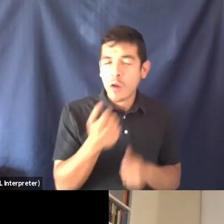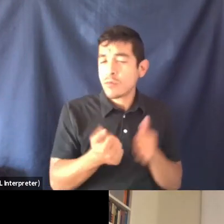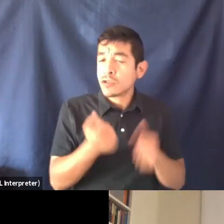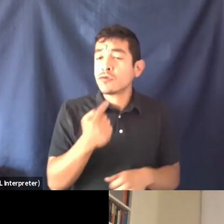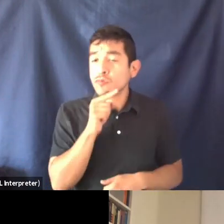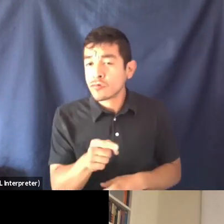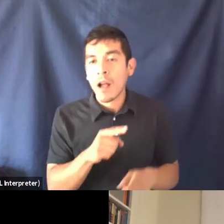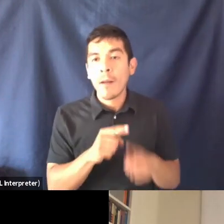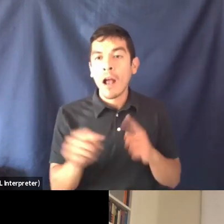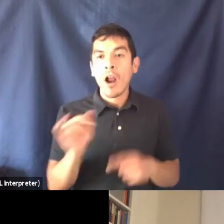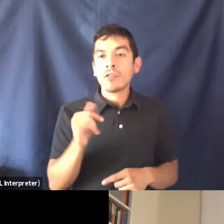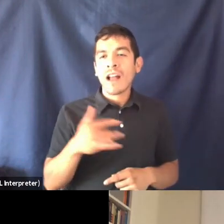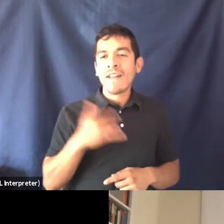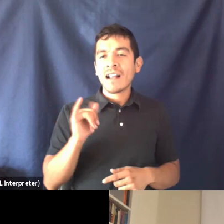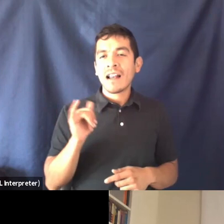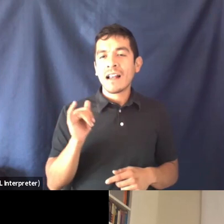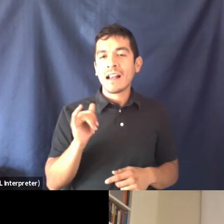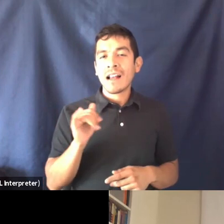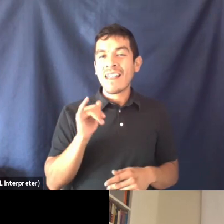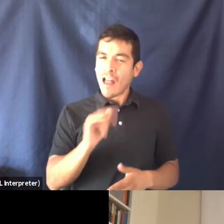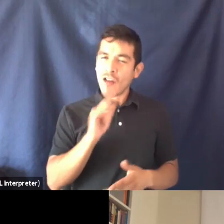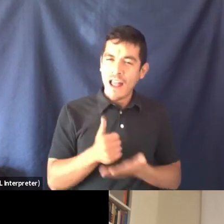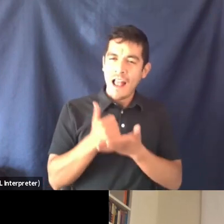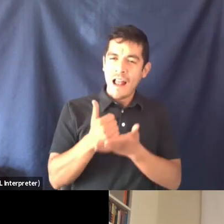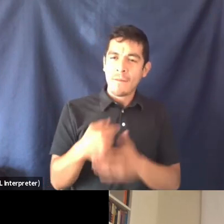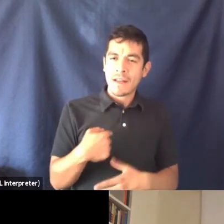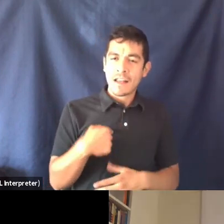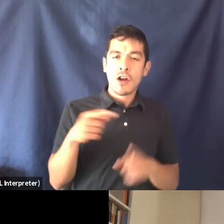but I feel like that actually helped me to get closer